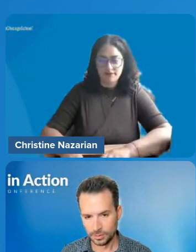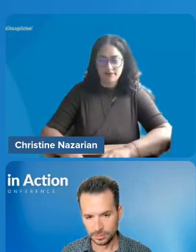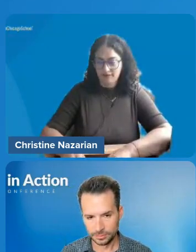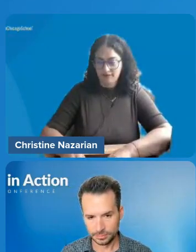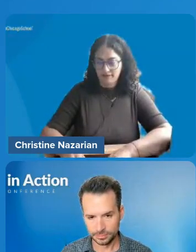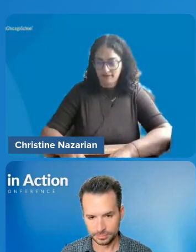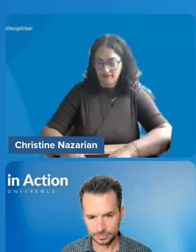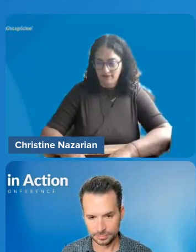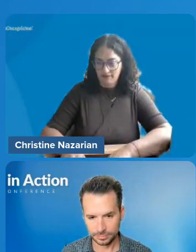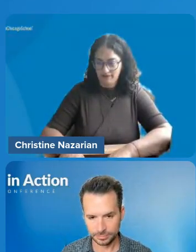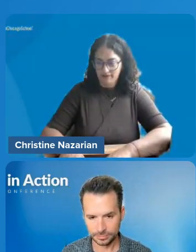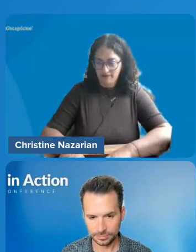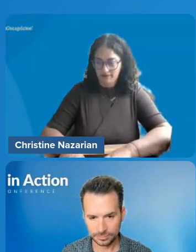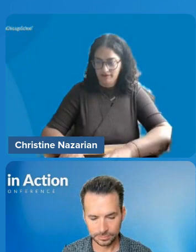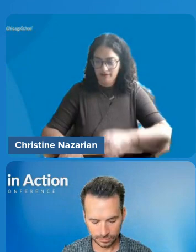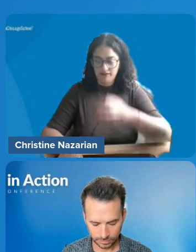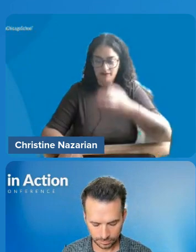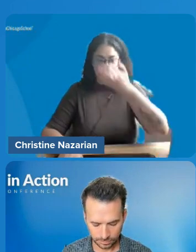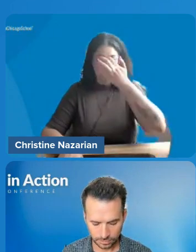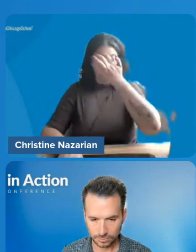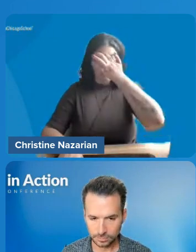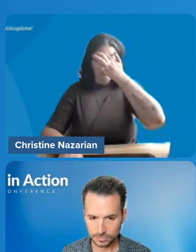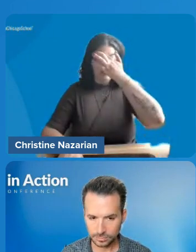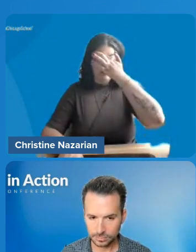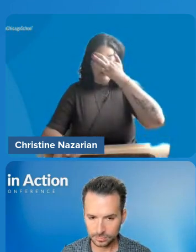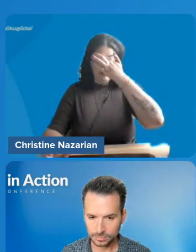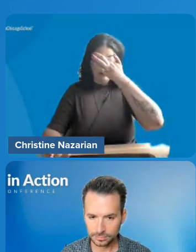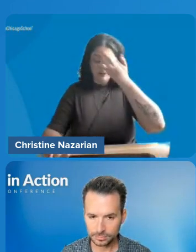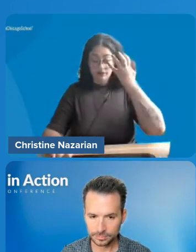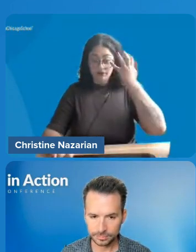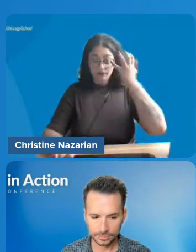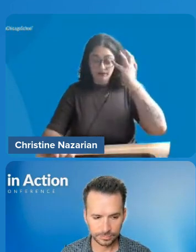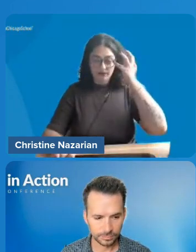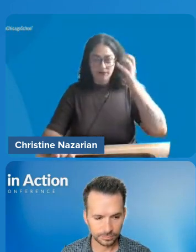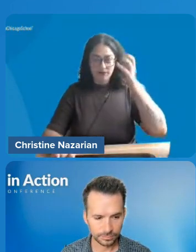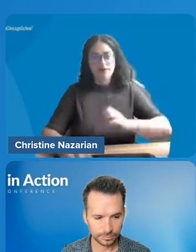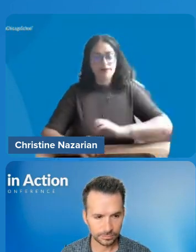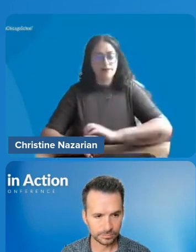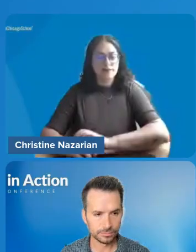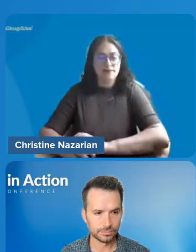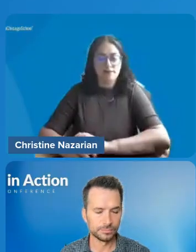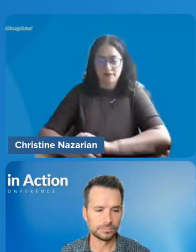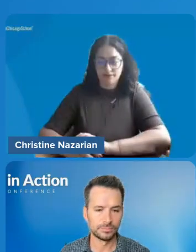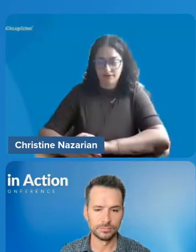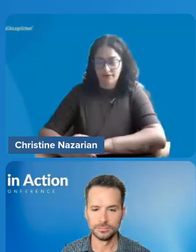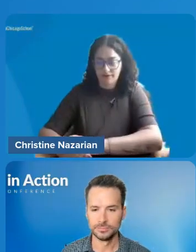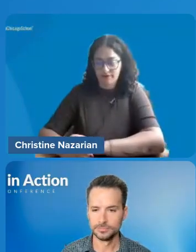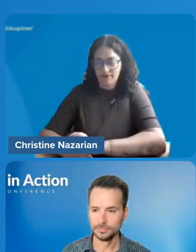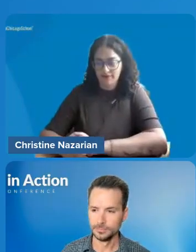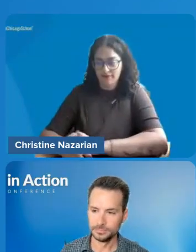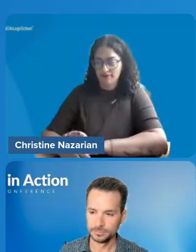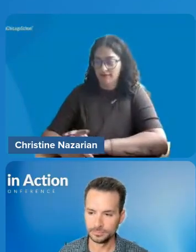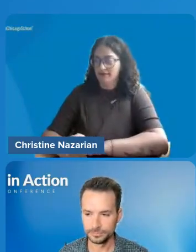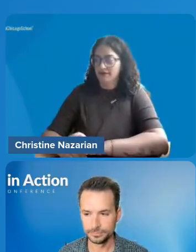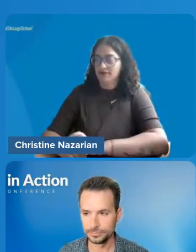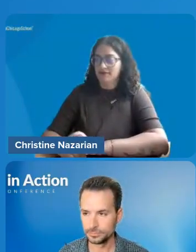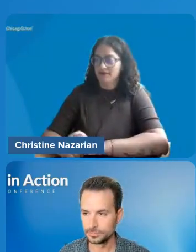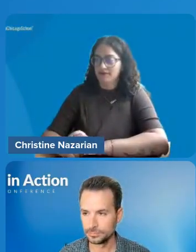So I'm hearing you're feeling a lot of pressure. You're at home, and you're on the search for a job, and this is creating a lot of stress for you.